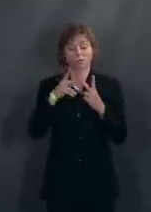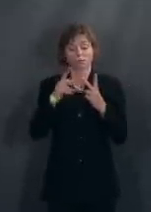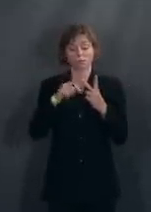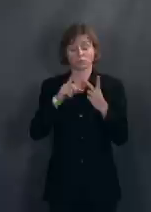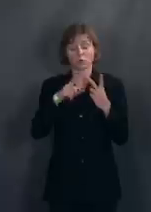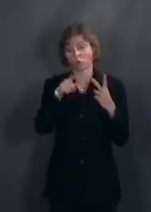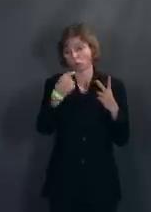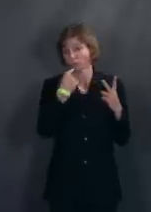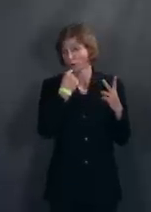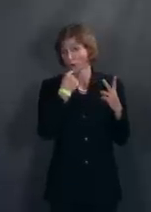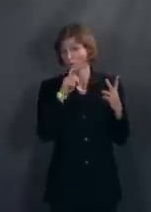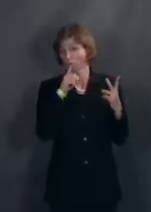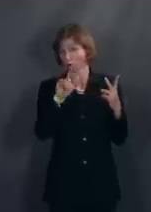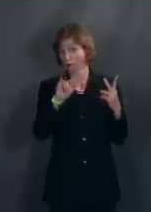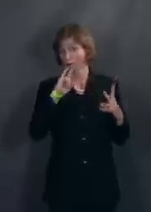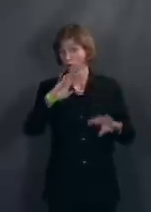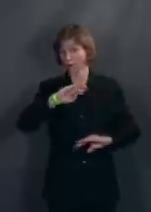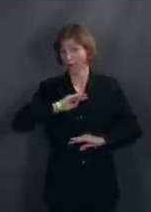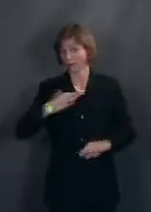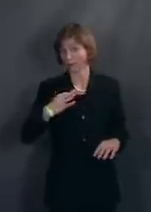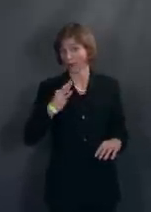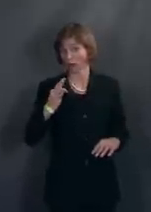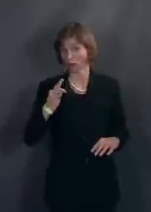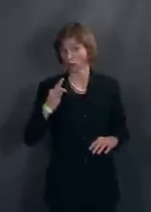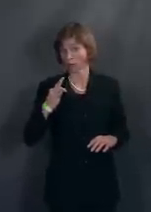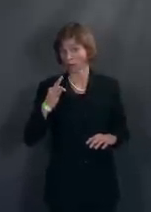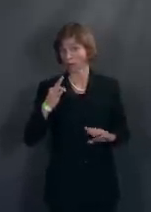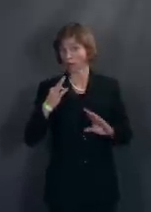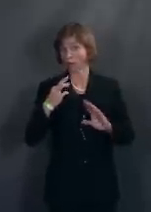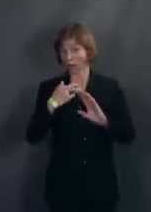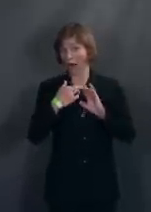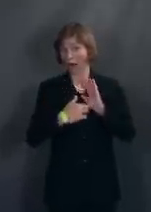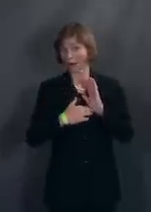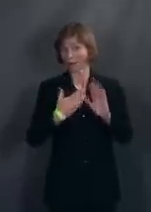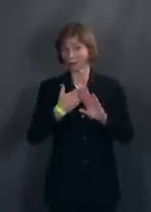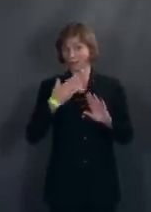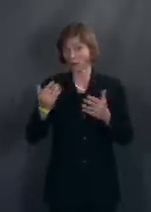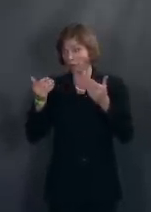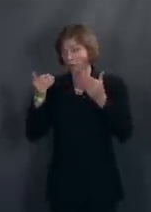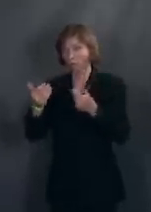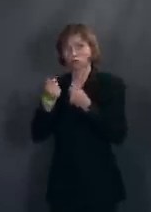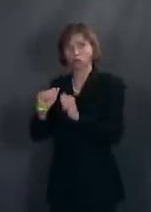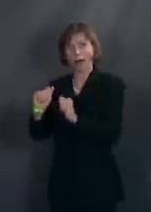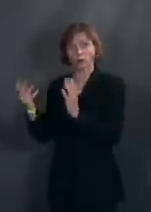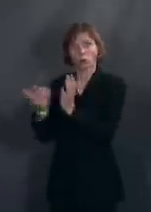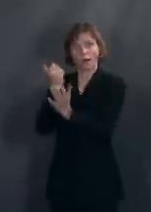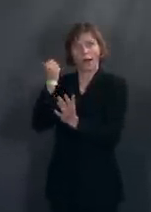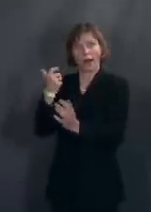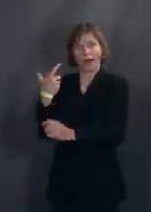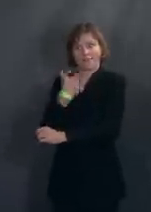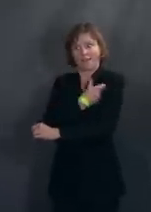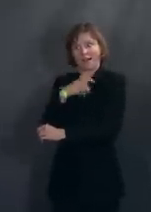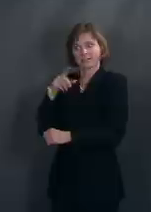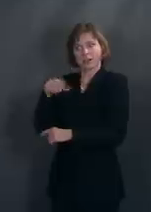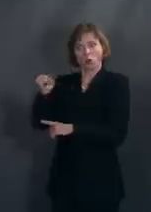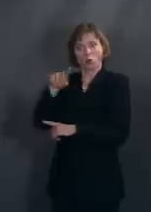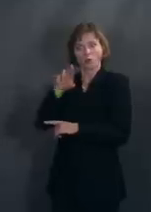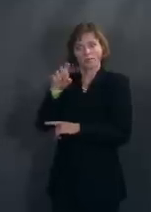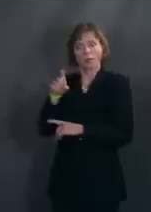that you can meet the eligibility guidelines before you go to try to get a vaccine at these pharmacies. A lot of states are in different phases of distribution.